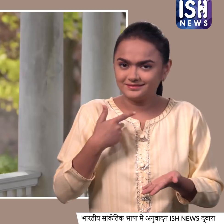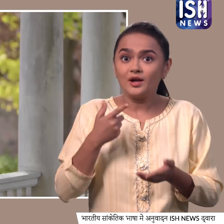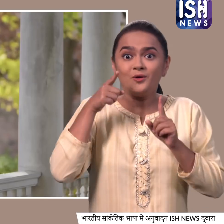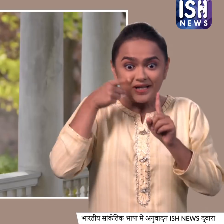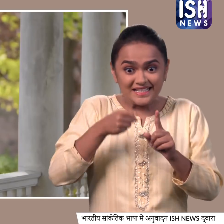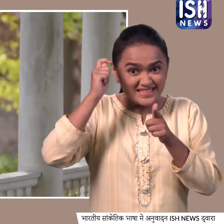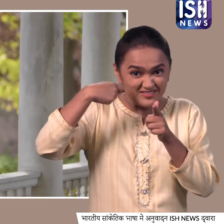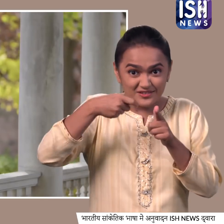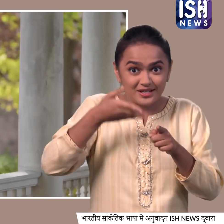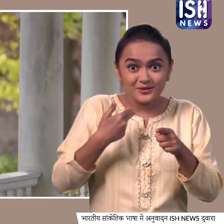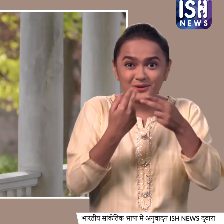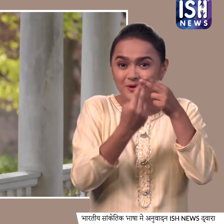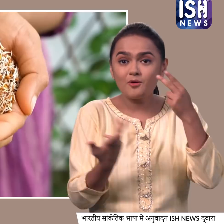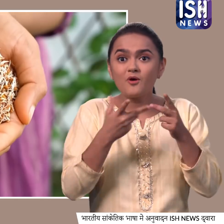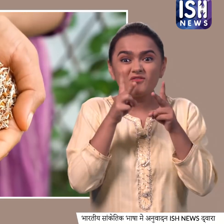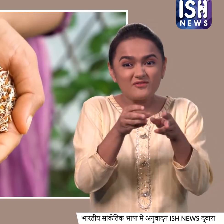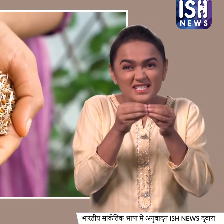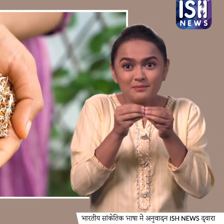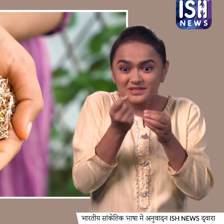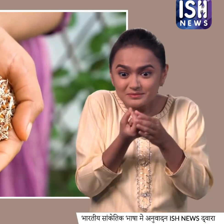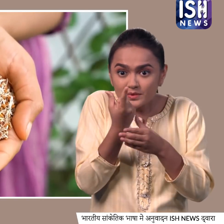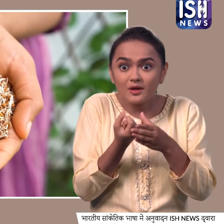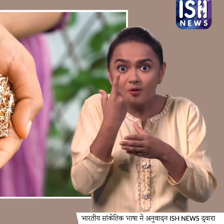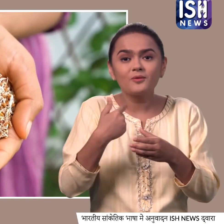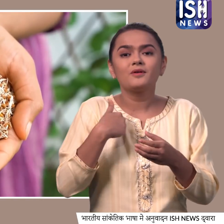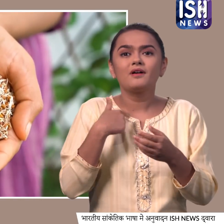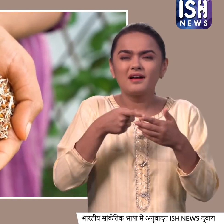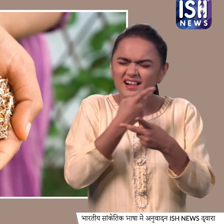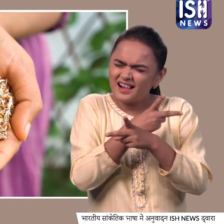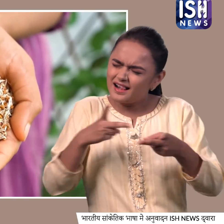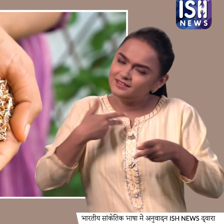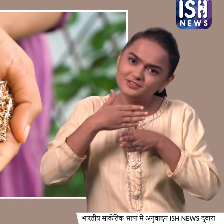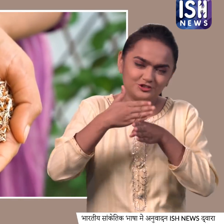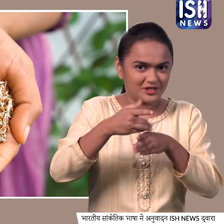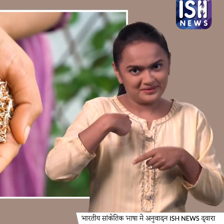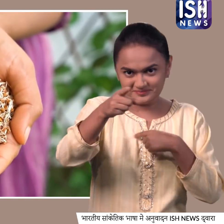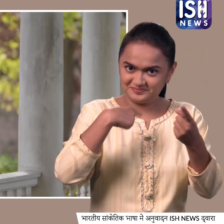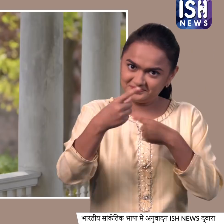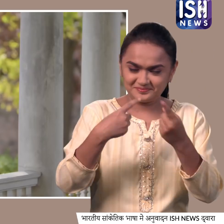So in this video, I'll share everything you need to know about vegetable sprouts